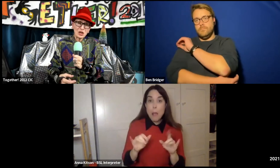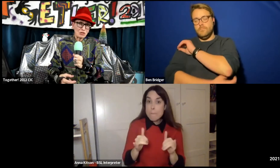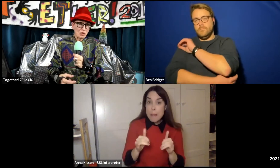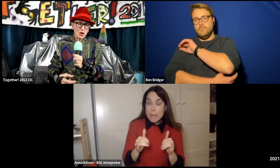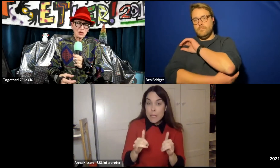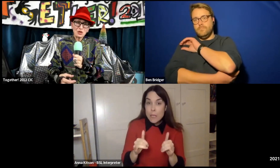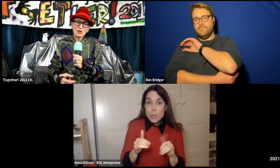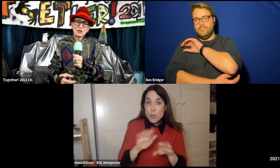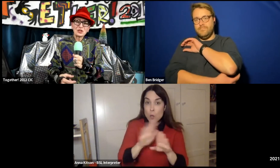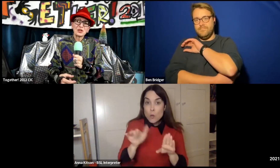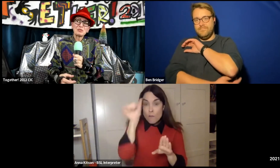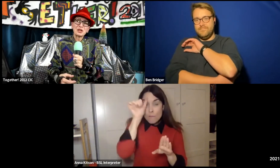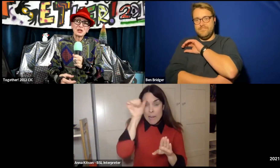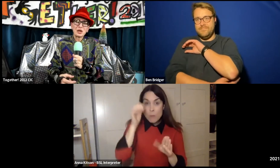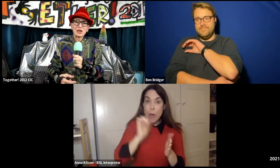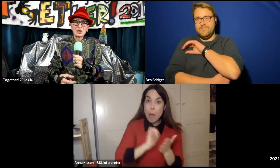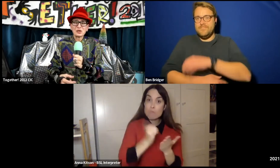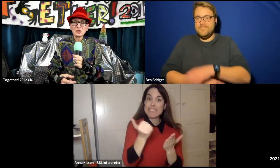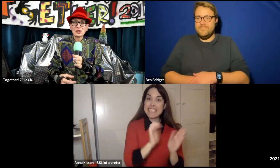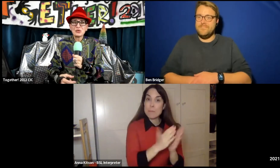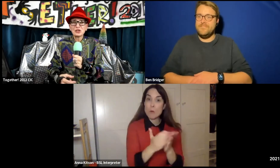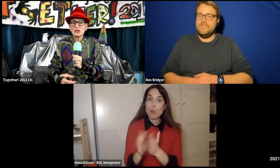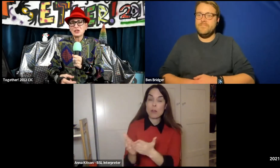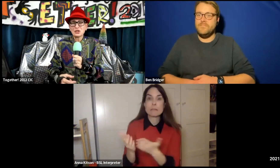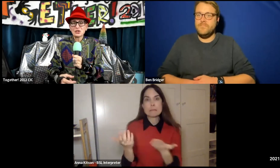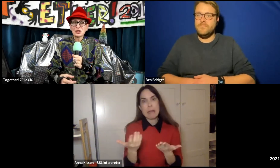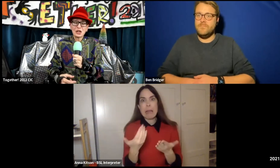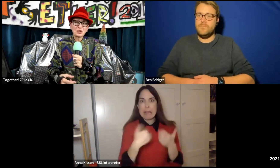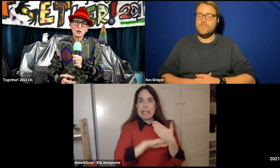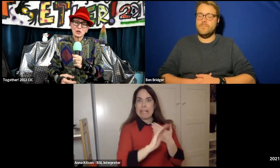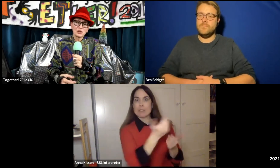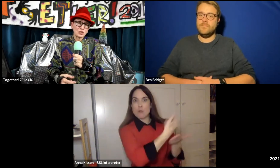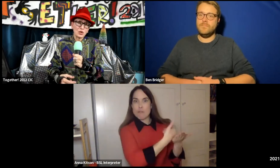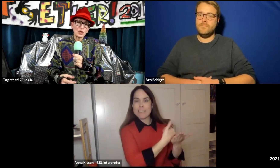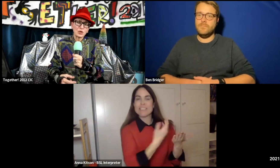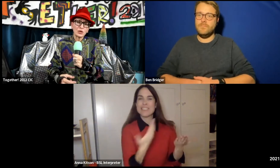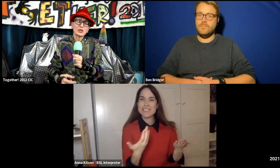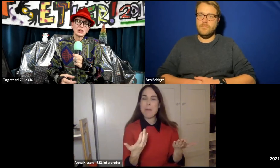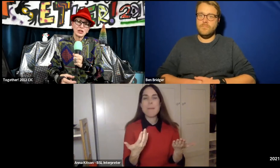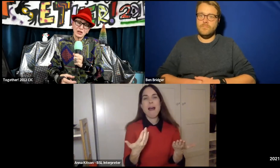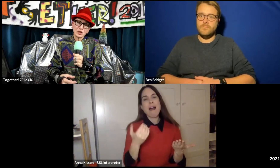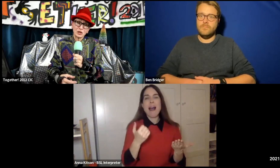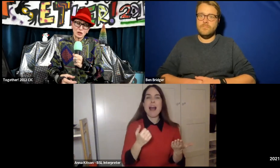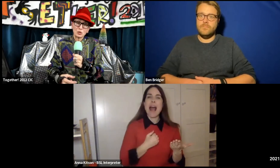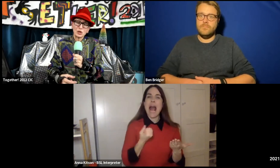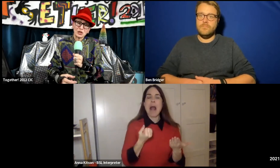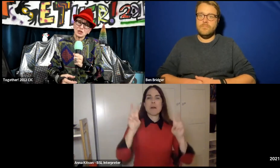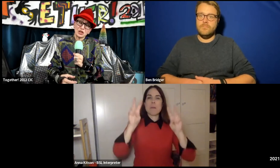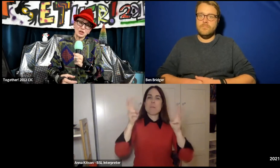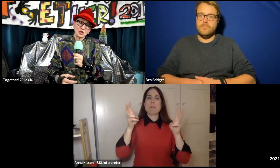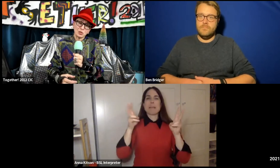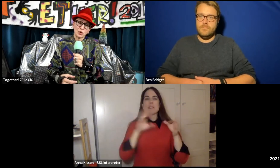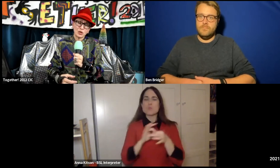a long time, our slogan is, "Together we are strong, together we can change our